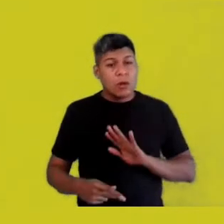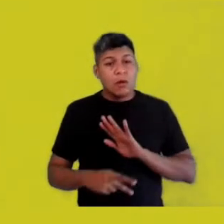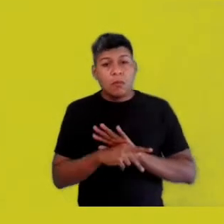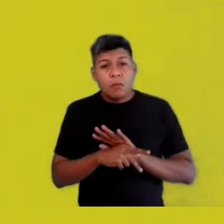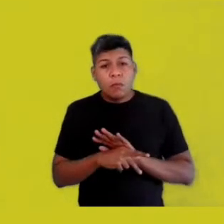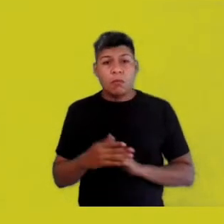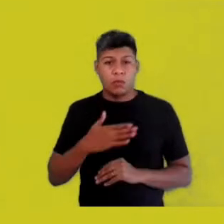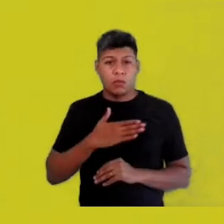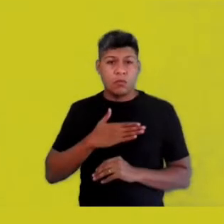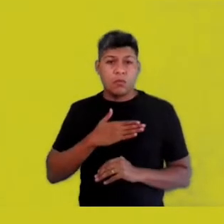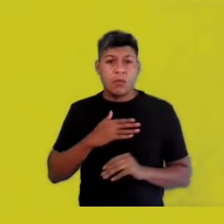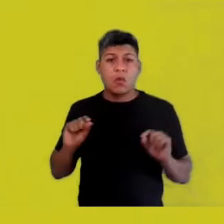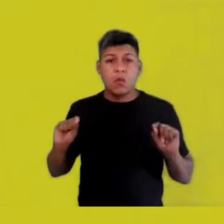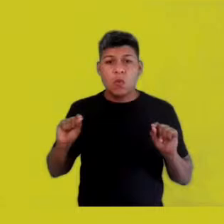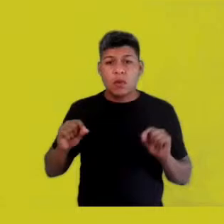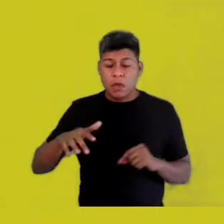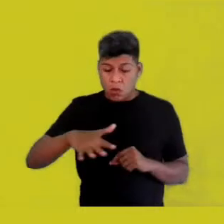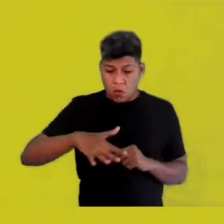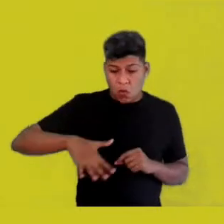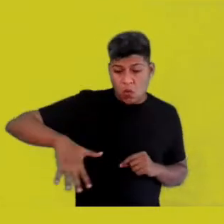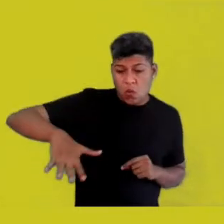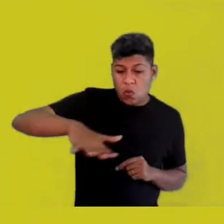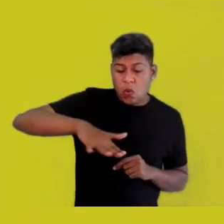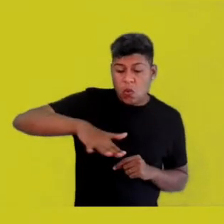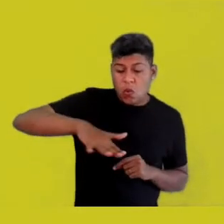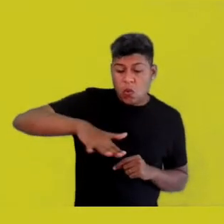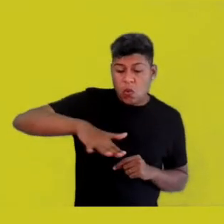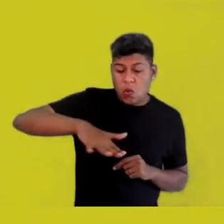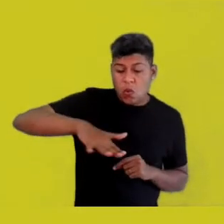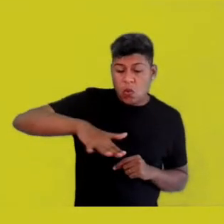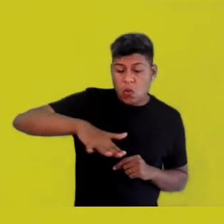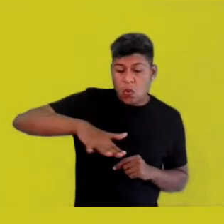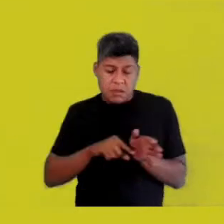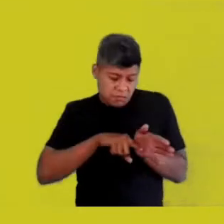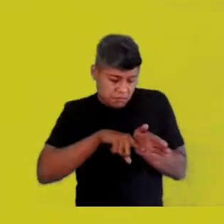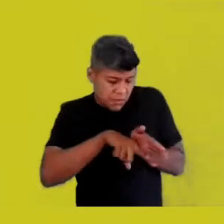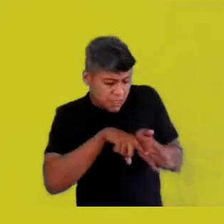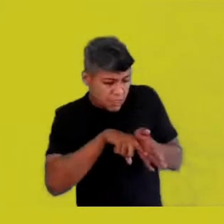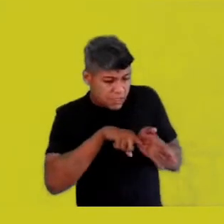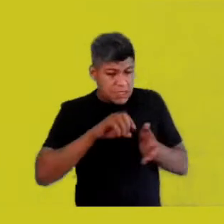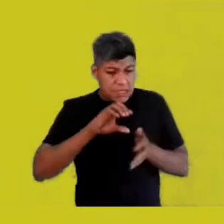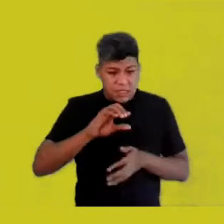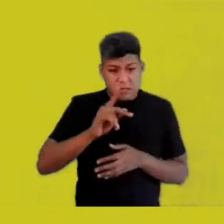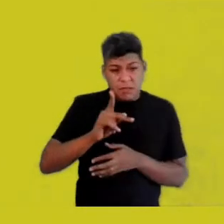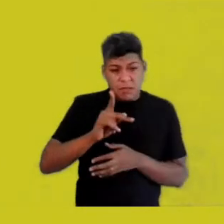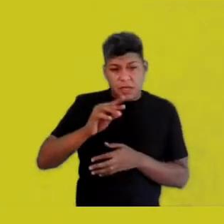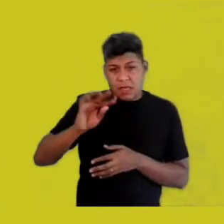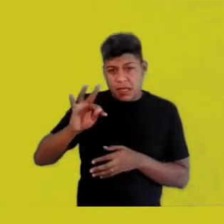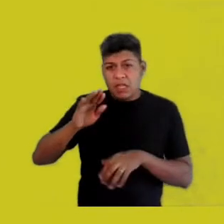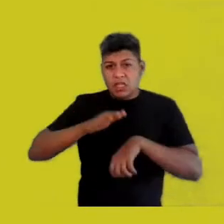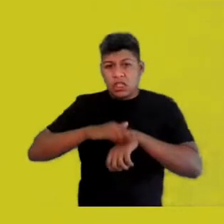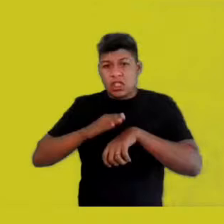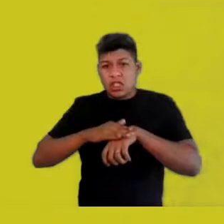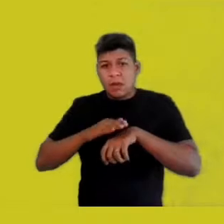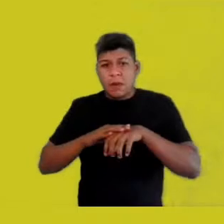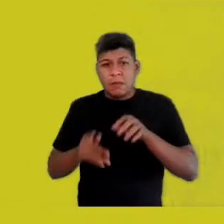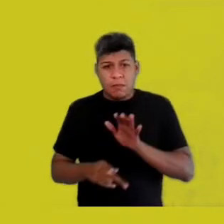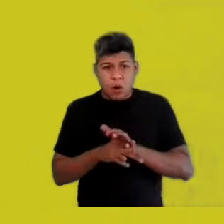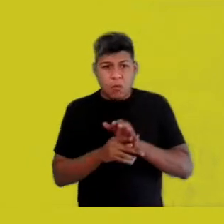to occupy this place CPT calls creation and experimentation lab.